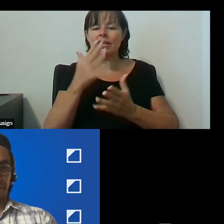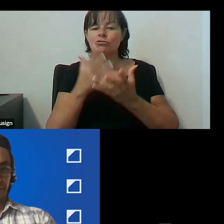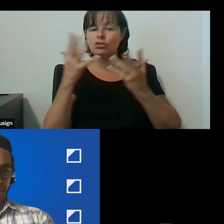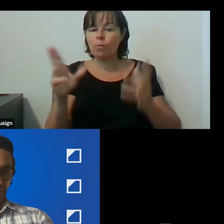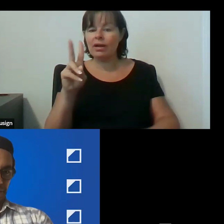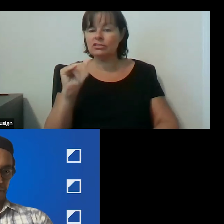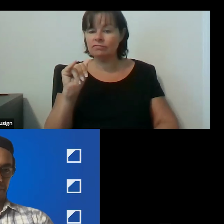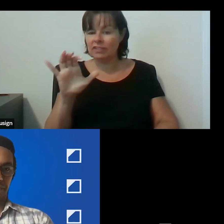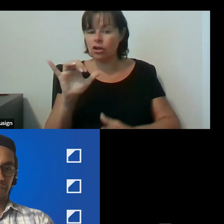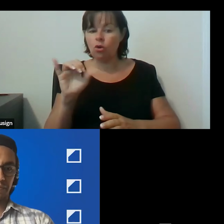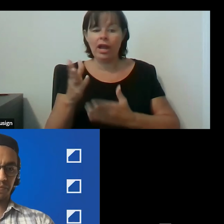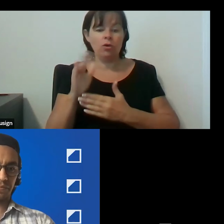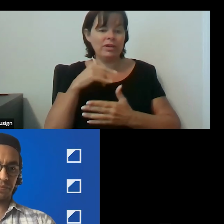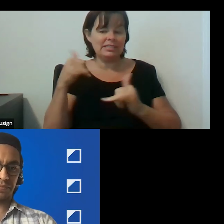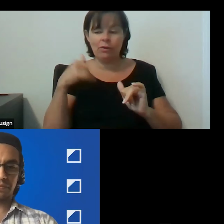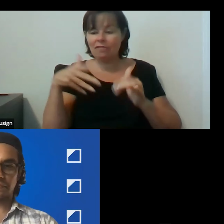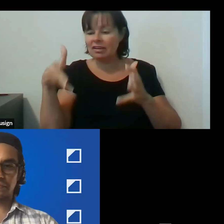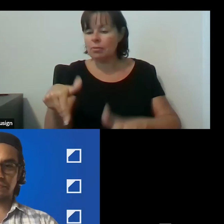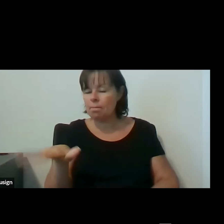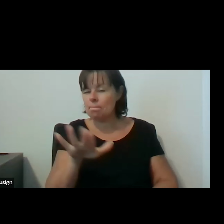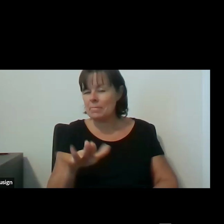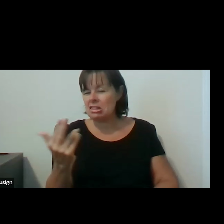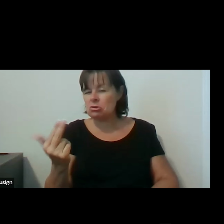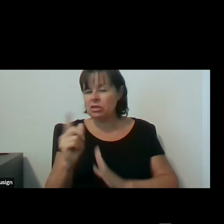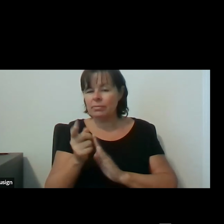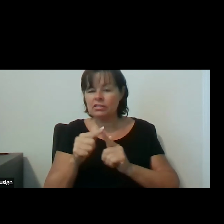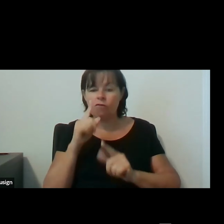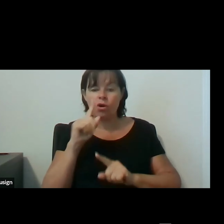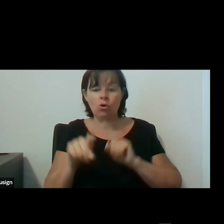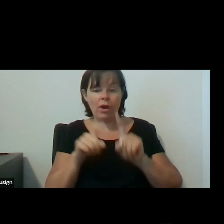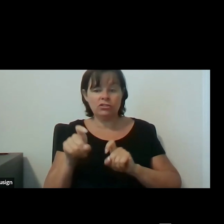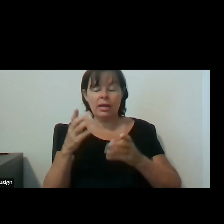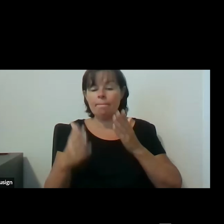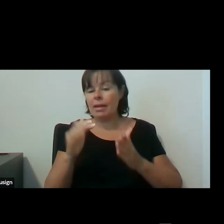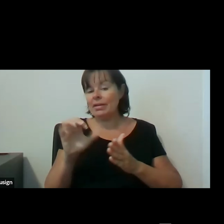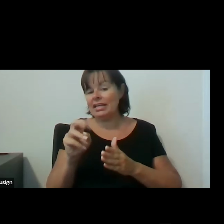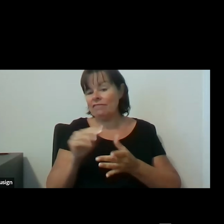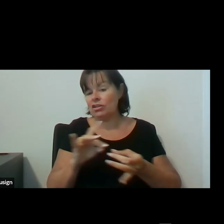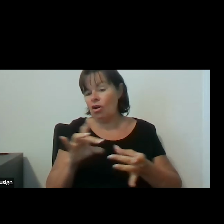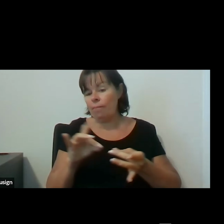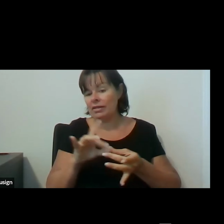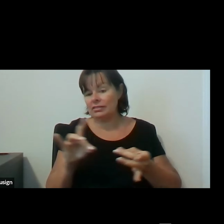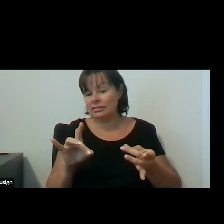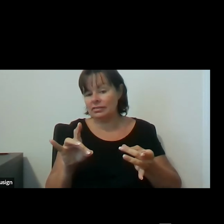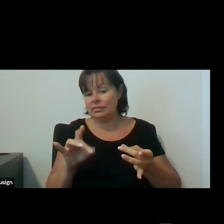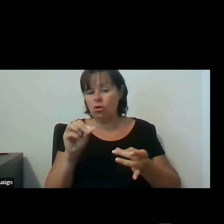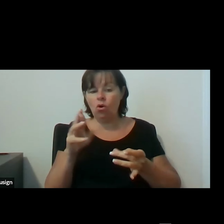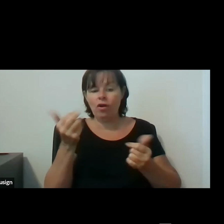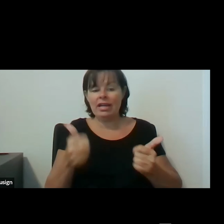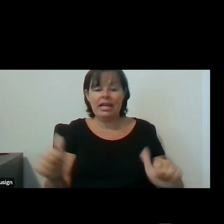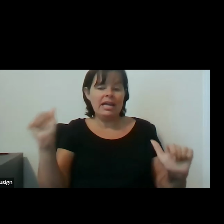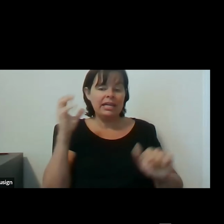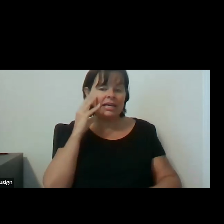we still have 13 minutes for questions um maybe even comments or any experiences you want to share